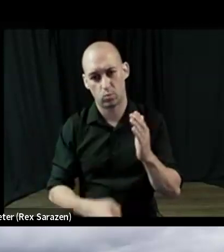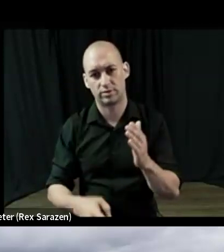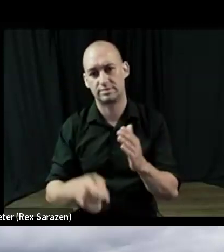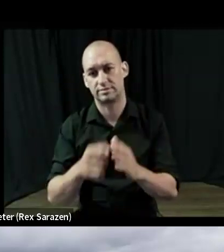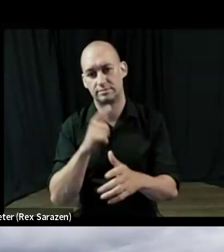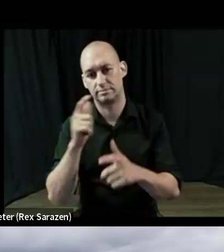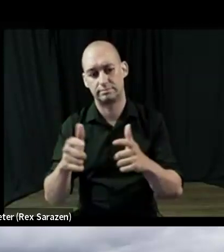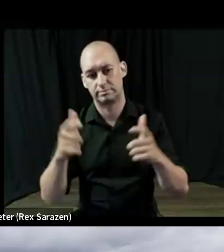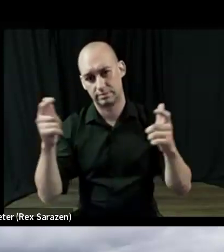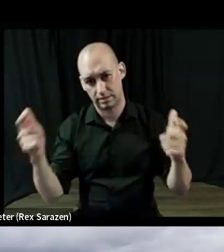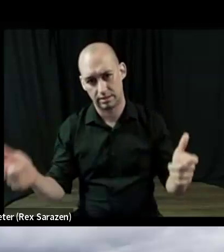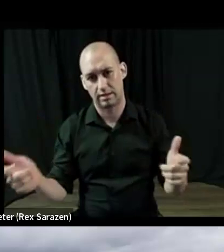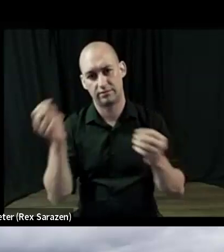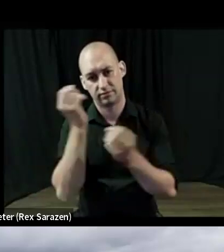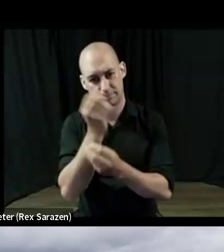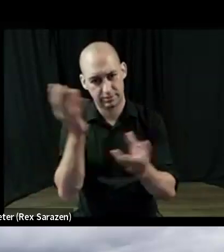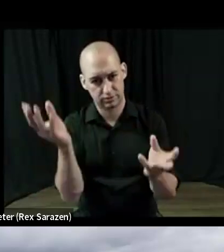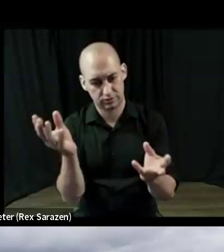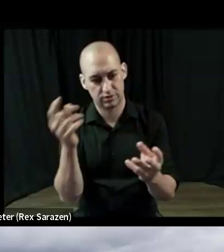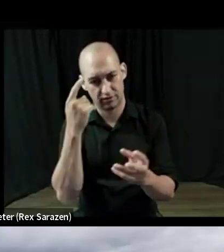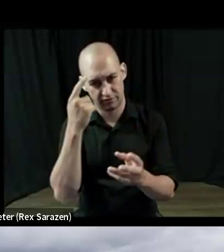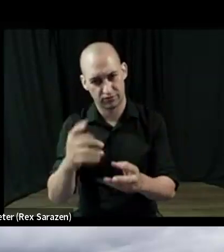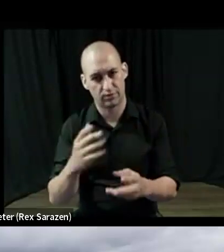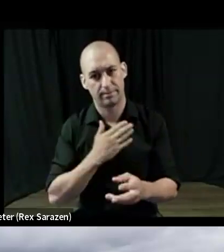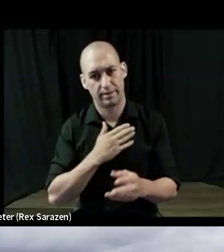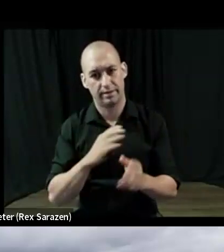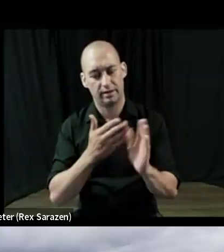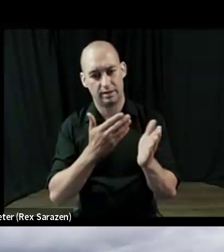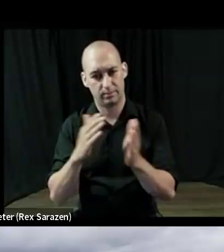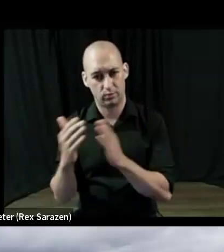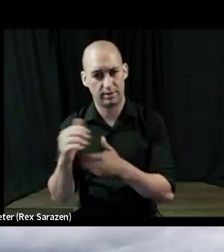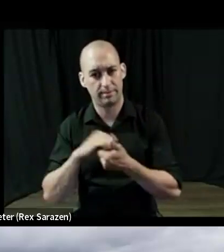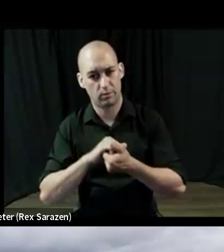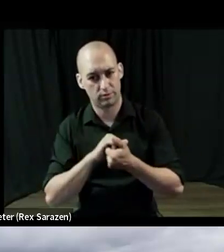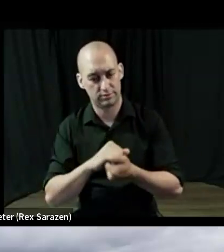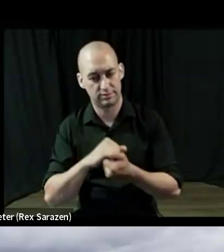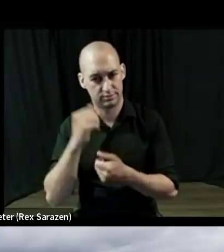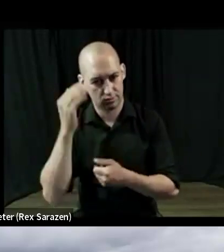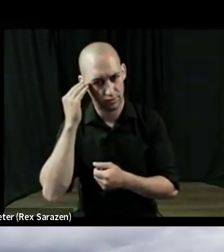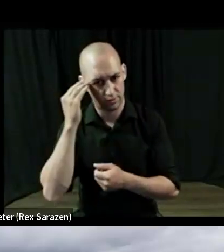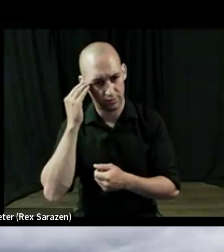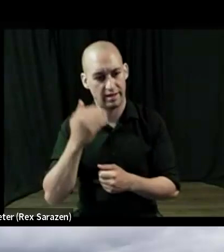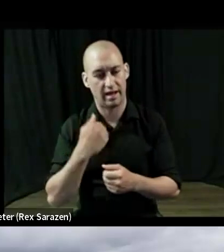volumes of information for my community partners to consume having bullet points in a readability